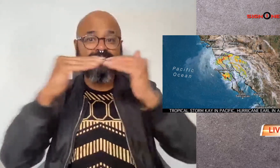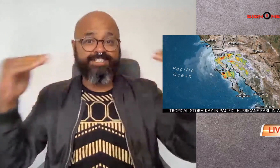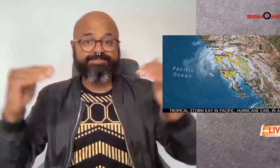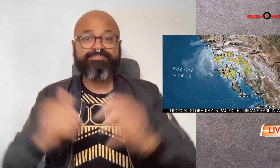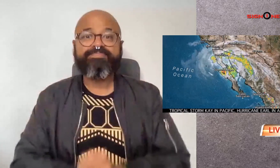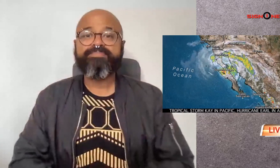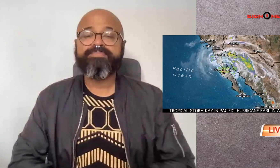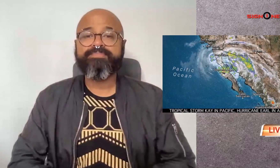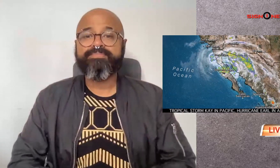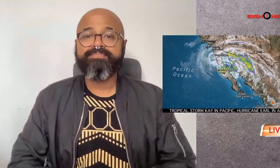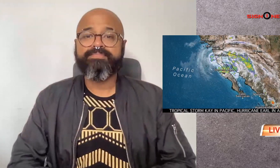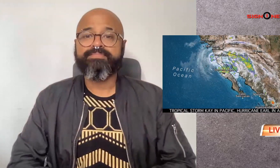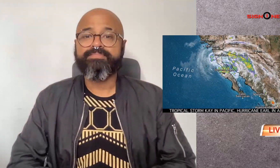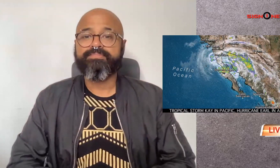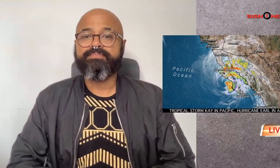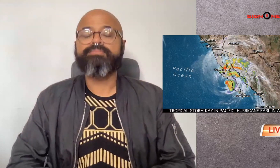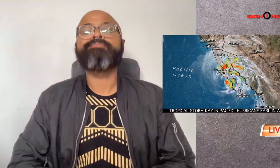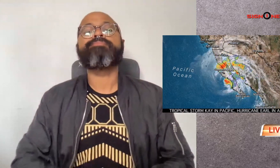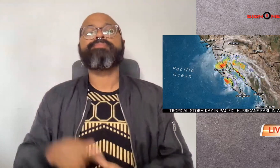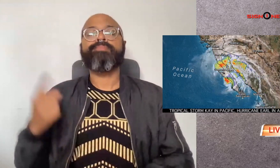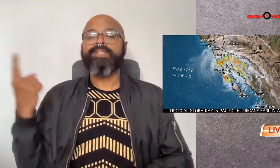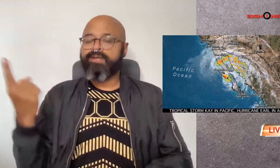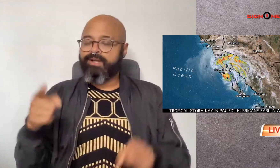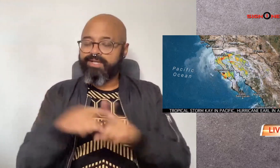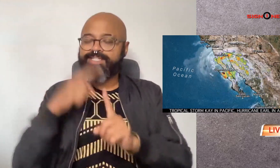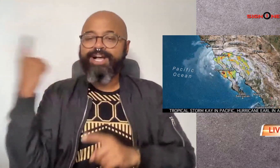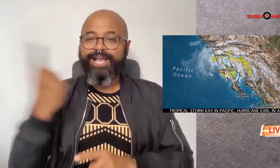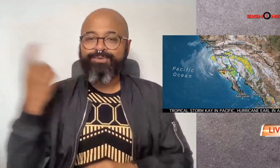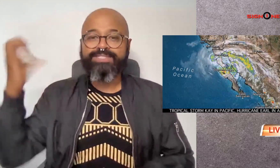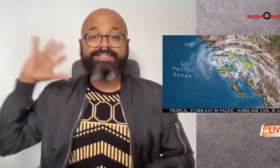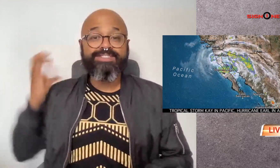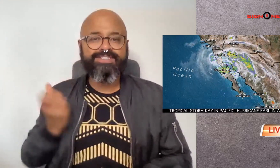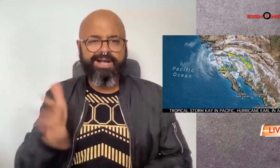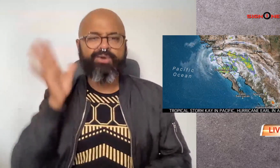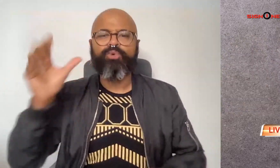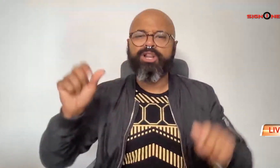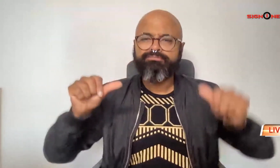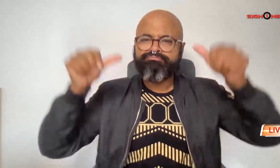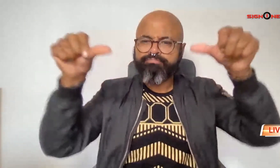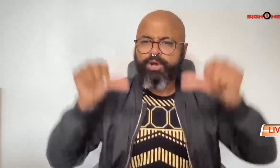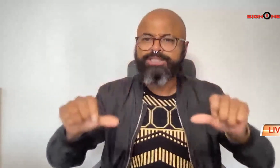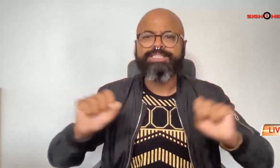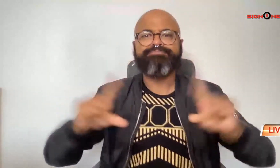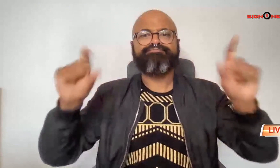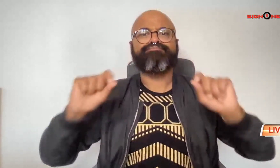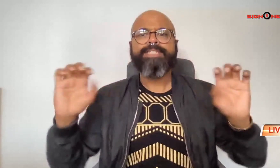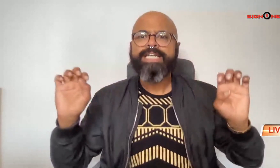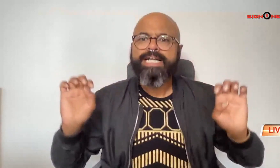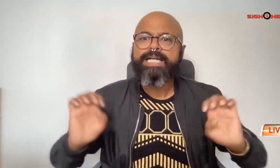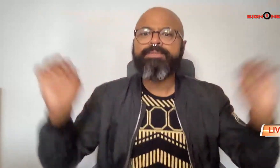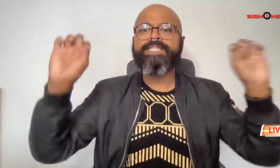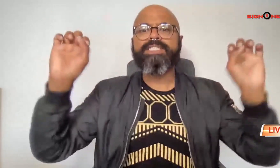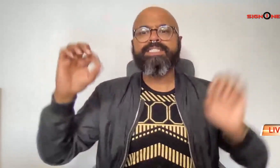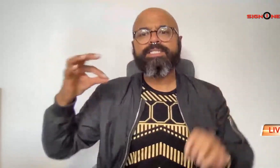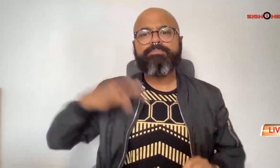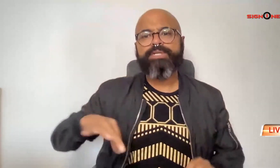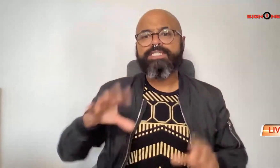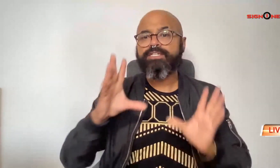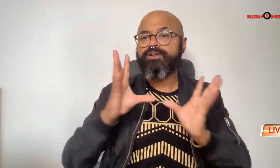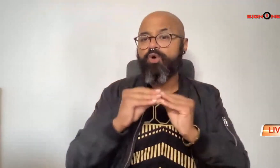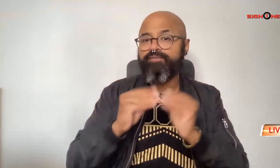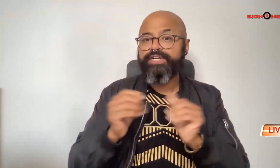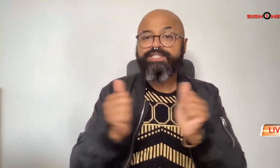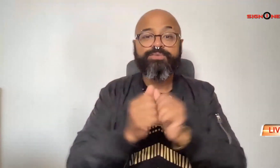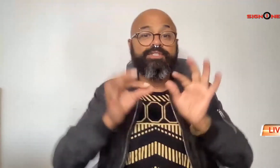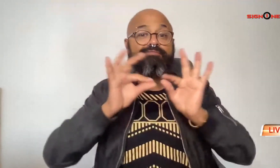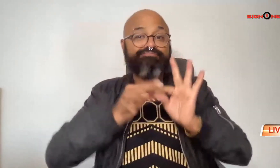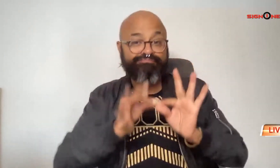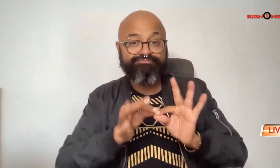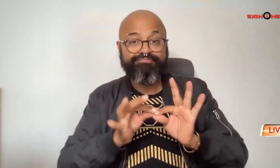category three storm as always Sign1News will post any emergency weather press conferences with sign